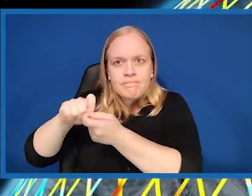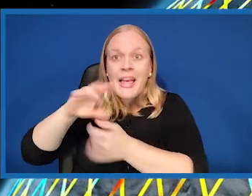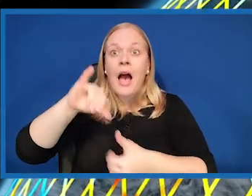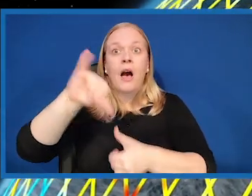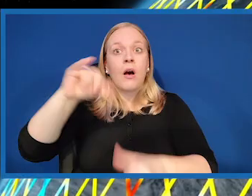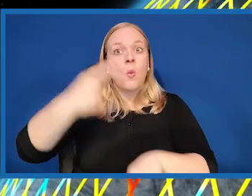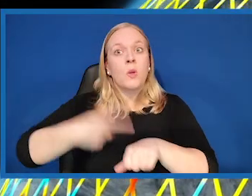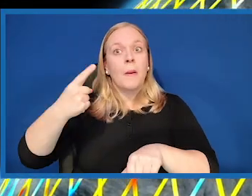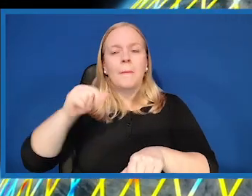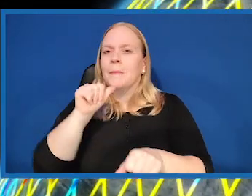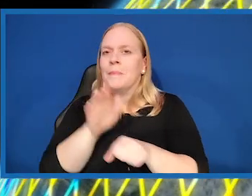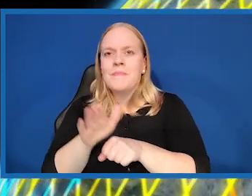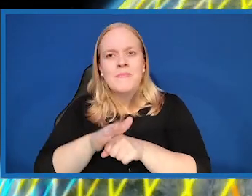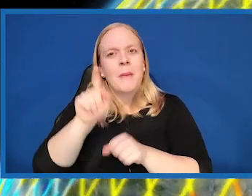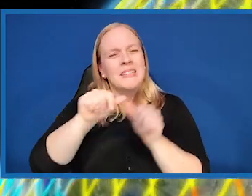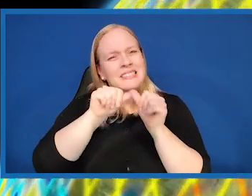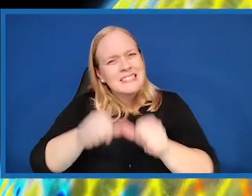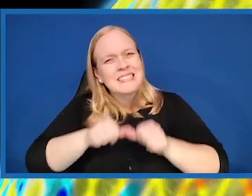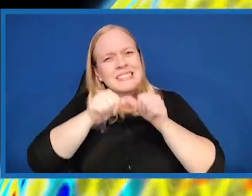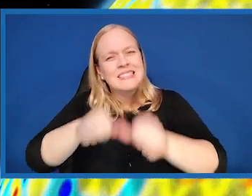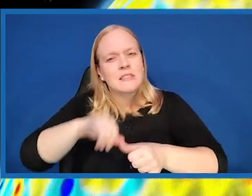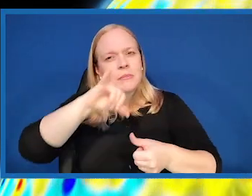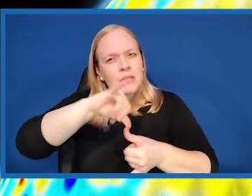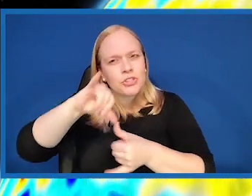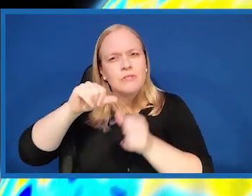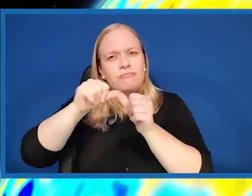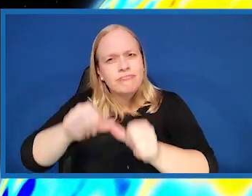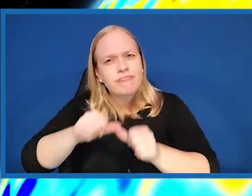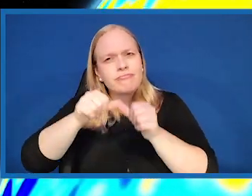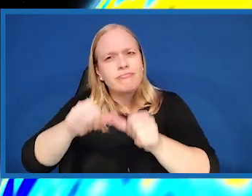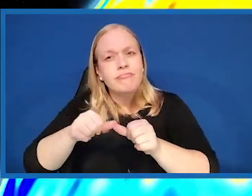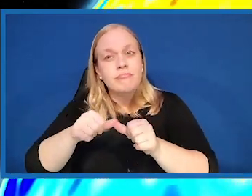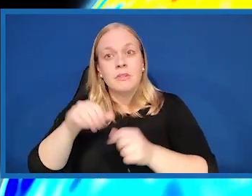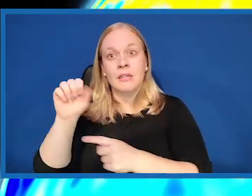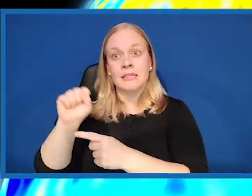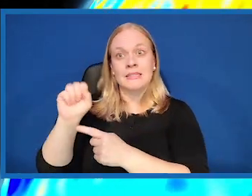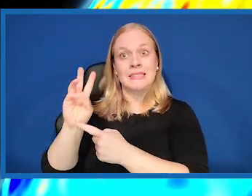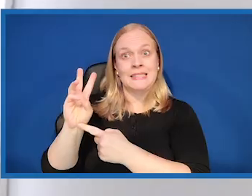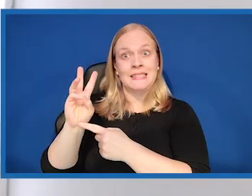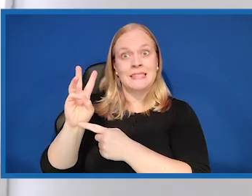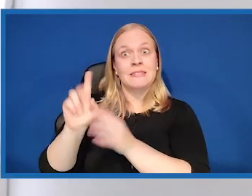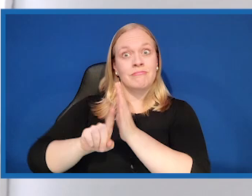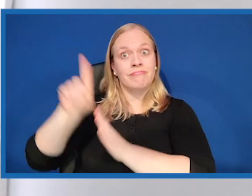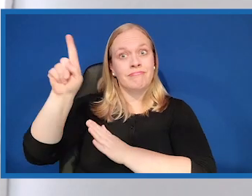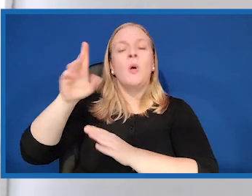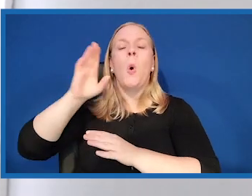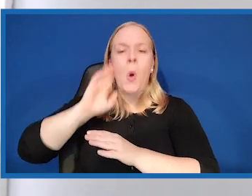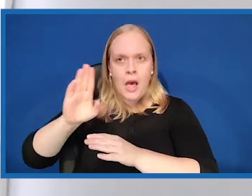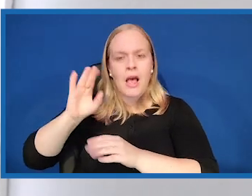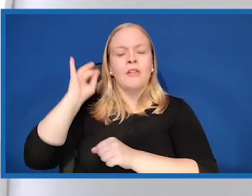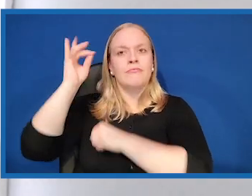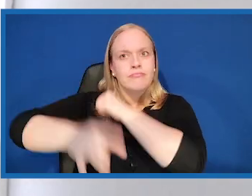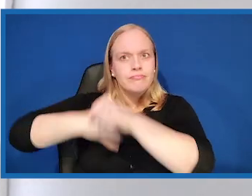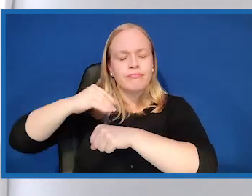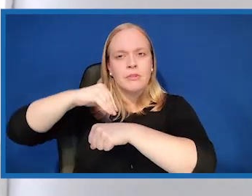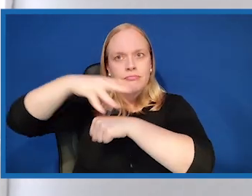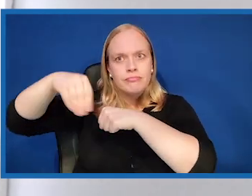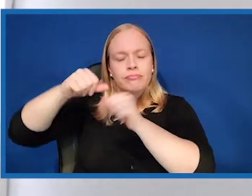SO SENTINEL-6 WILL CONTINUE THAT MEASUREMENT THAT'S BEEN ESTABLISHED FOR TWENTY-EIGHT YEARS AND WHAT'S SPECIAL IS-IS